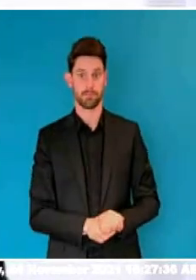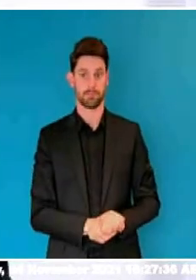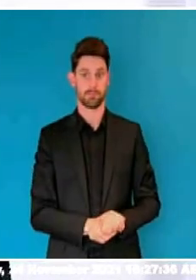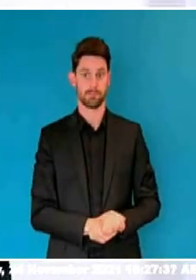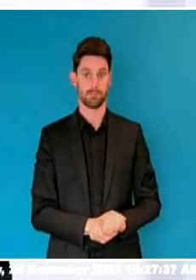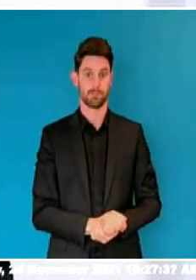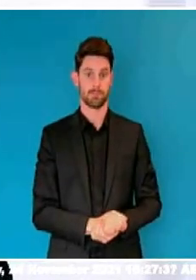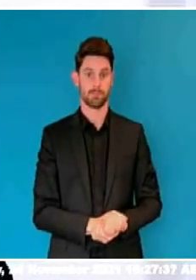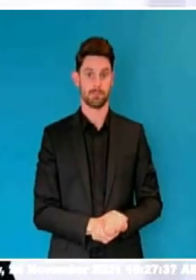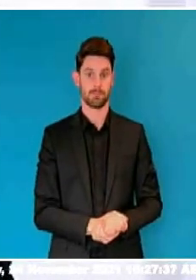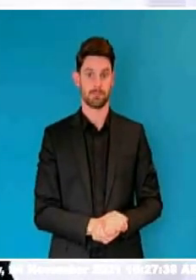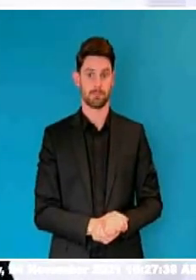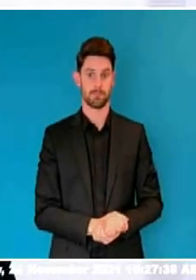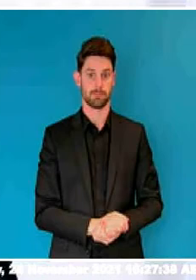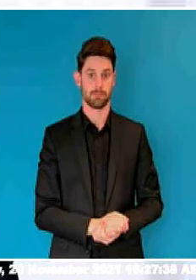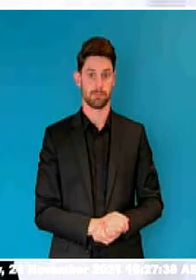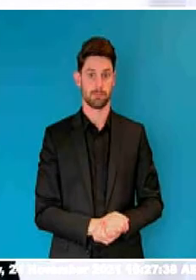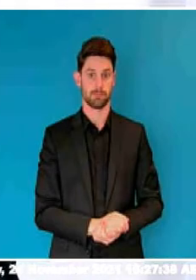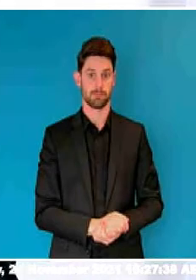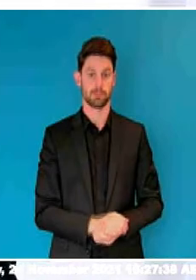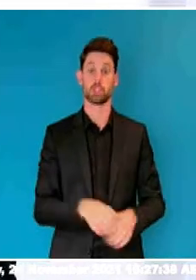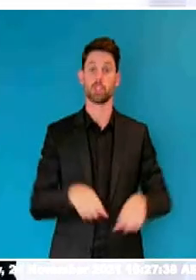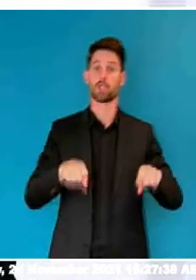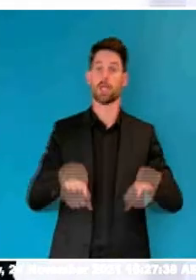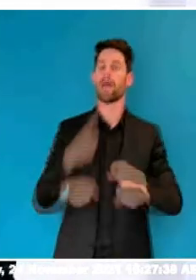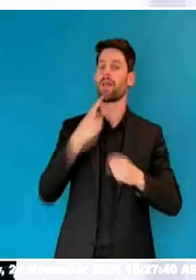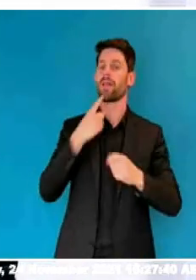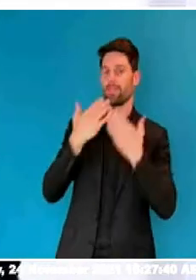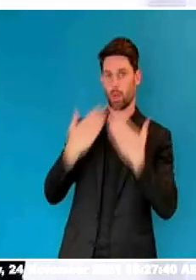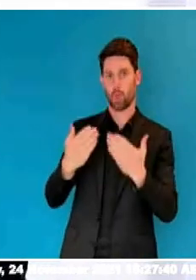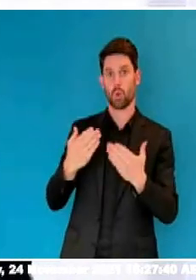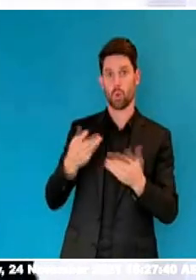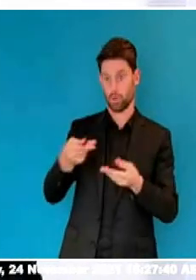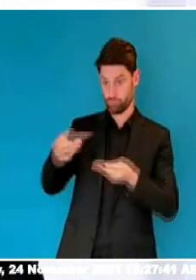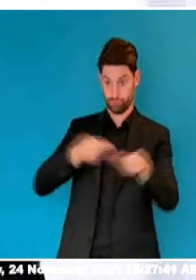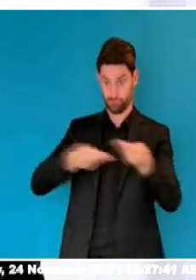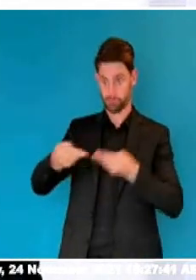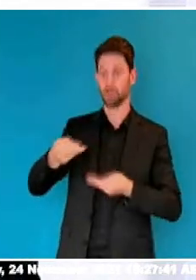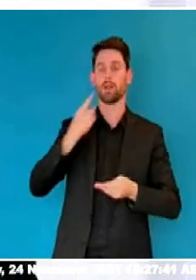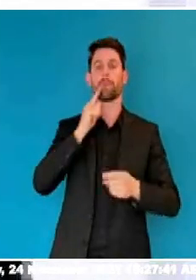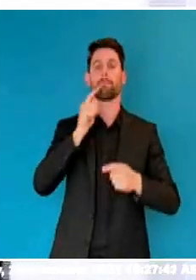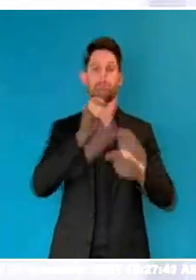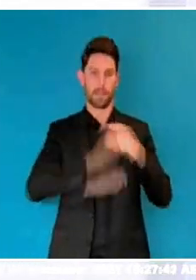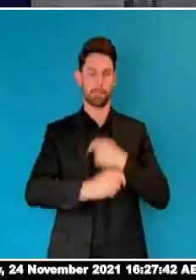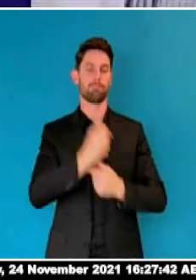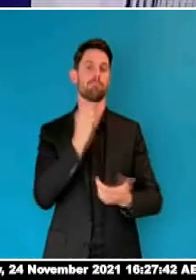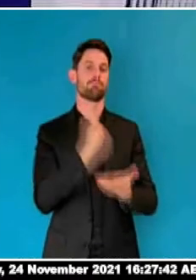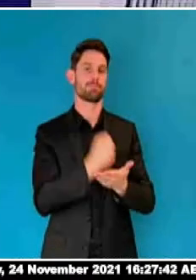All those documents will be admitted into evidence and given the exhibit numbers to